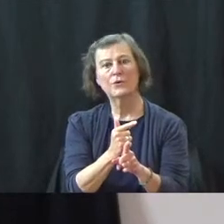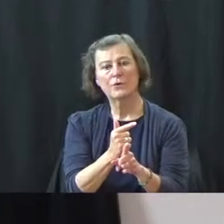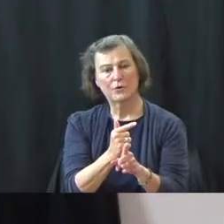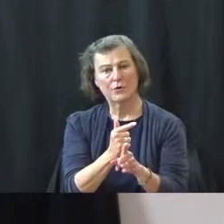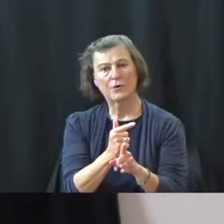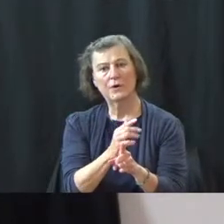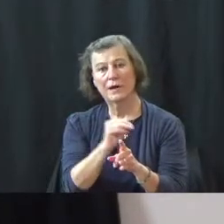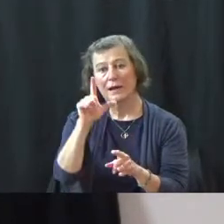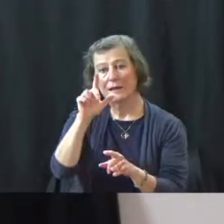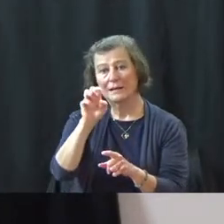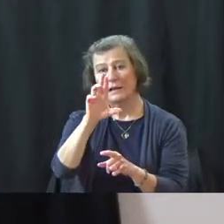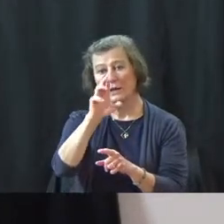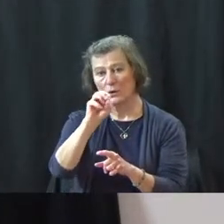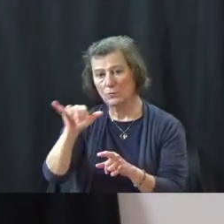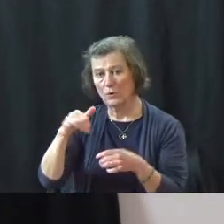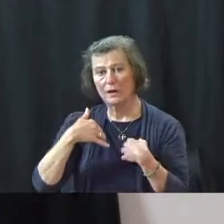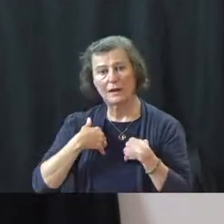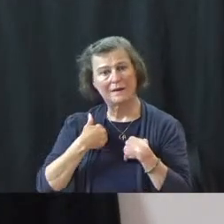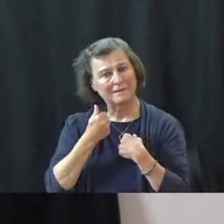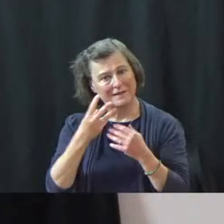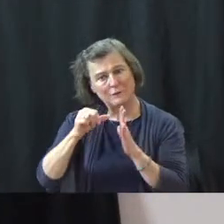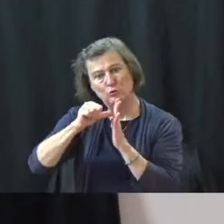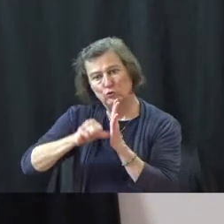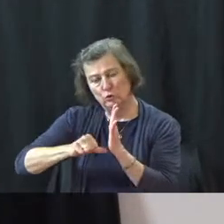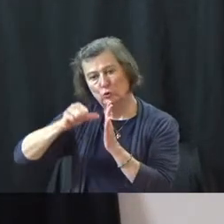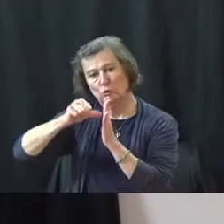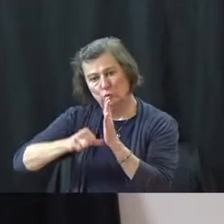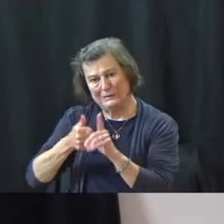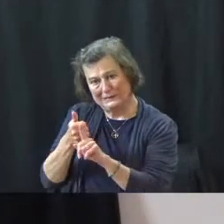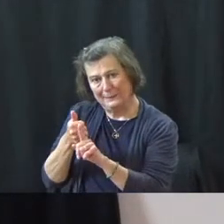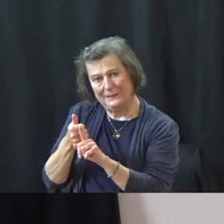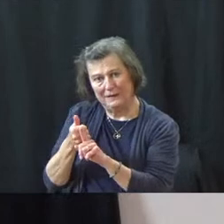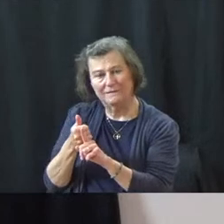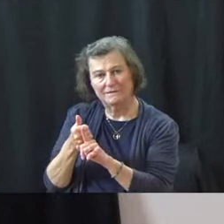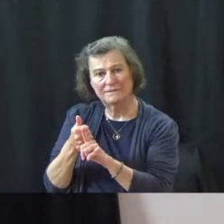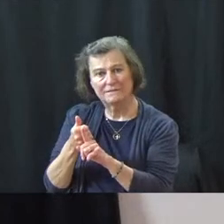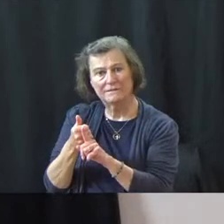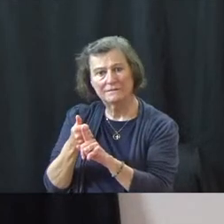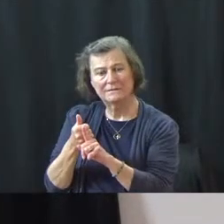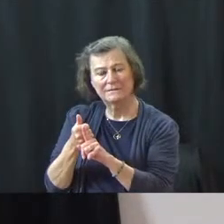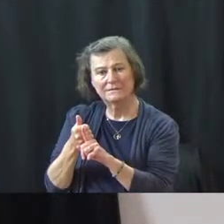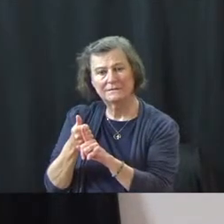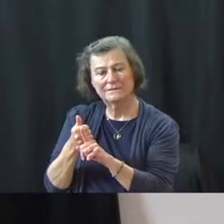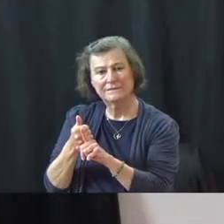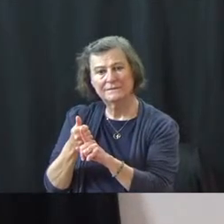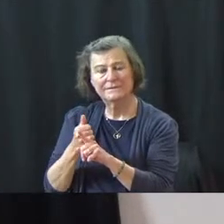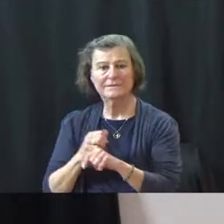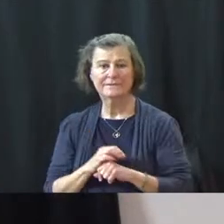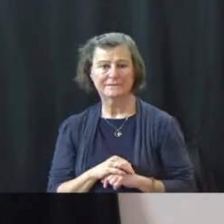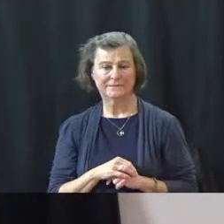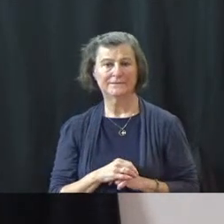And Leroy has gone through several surgeries himself.